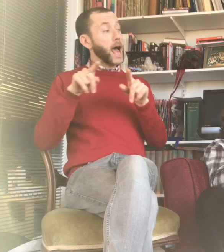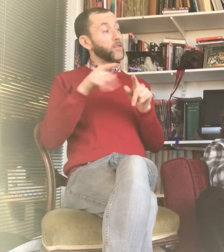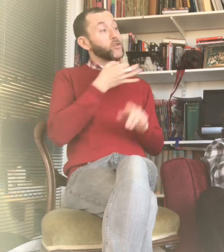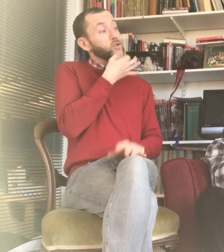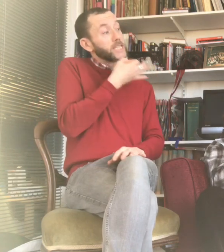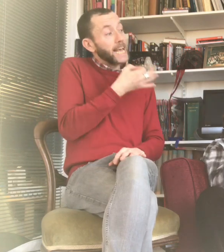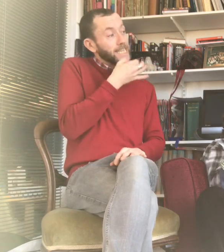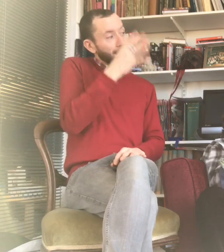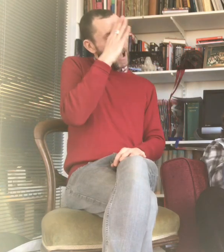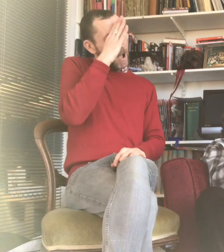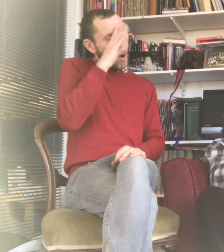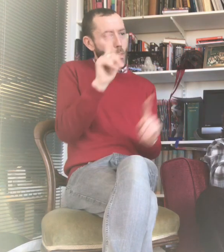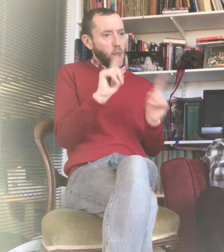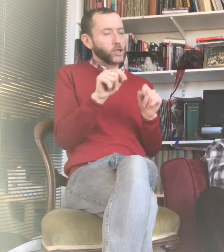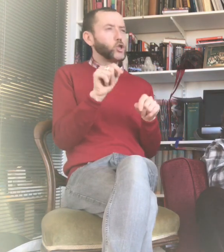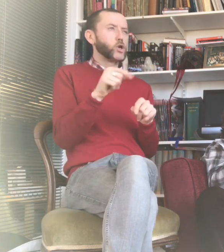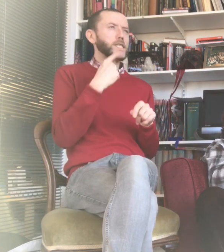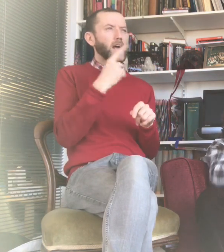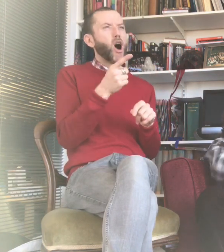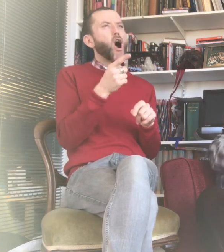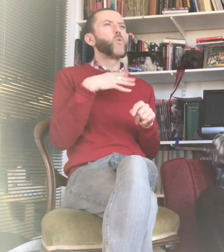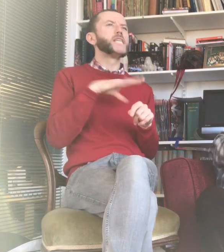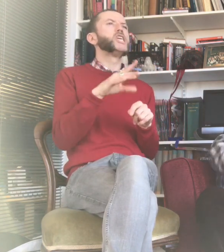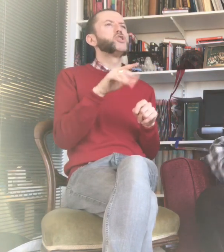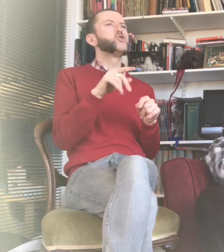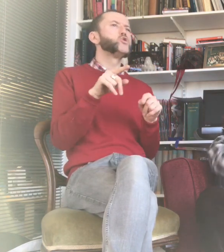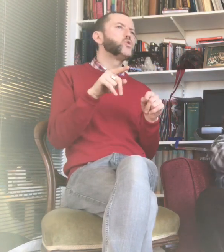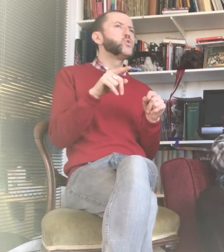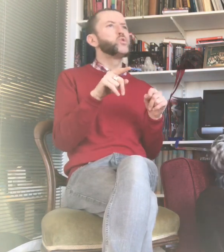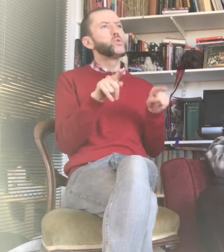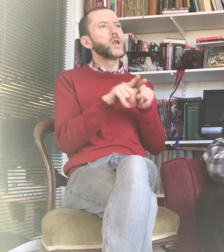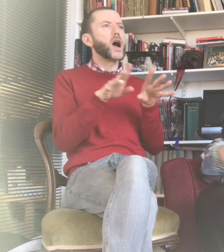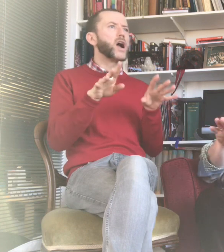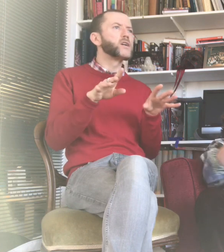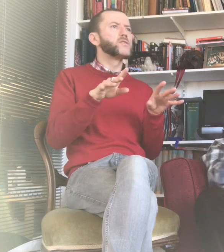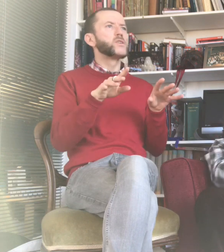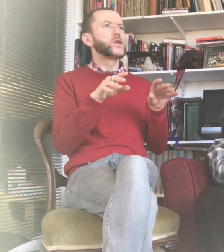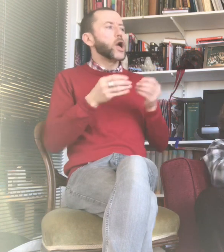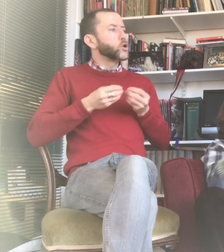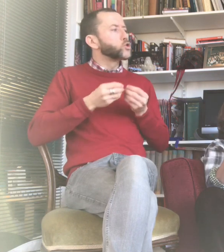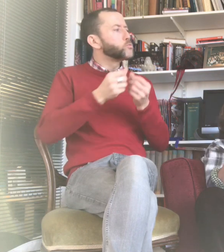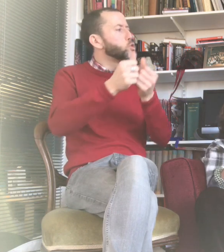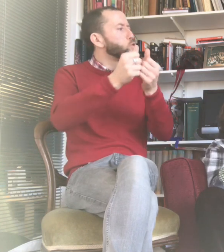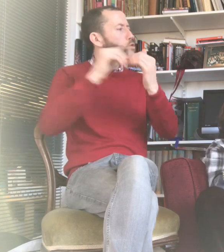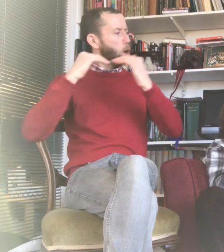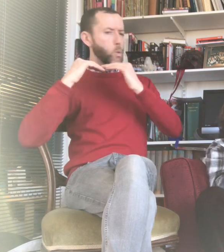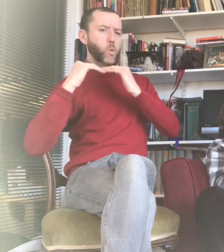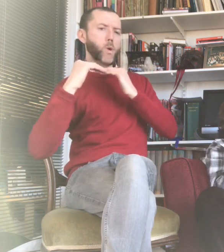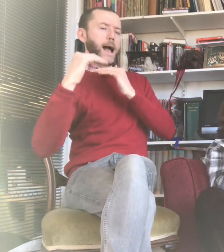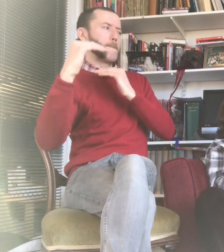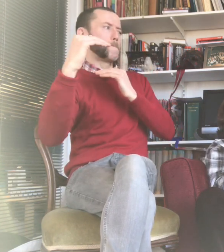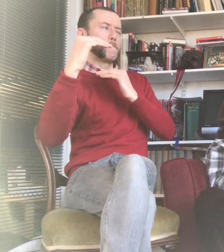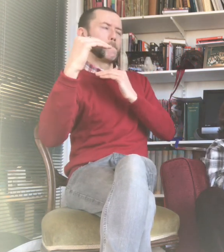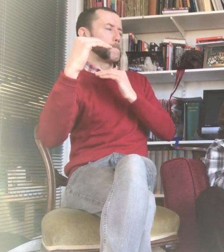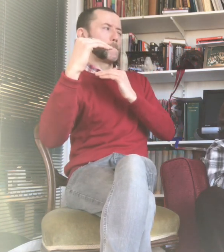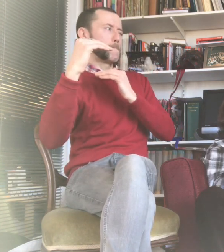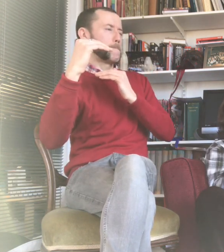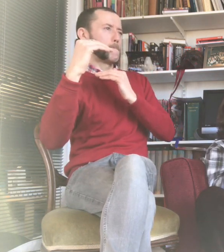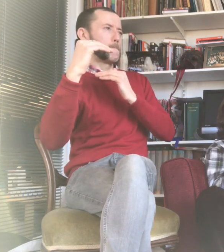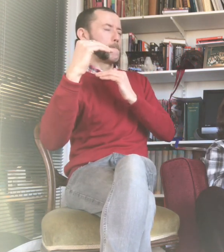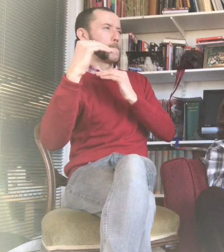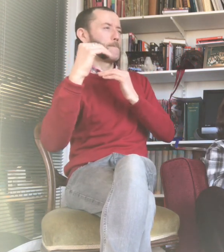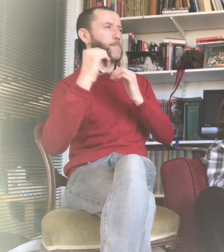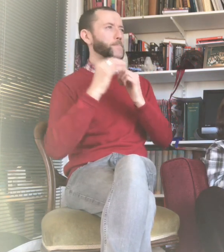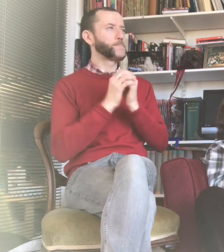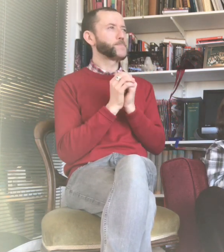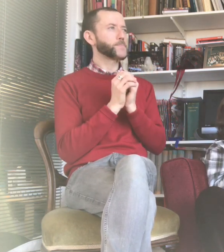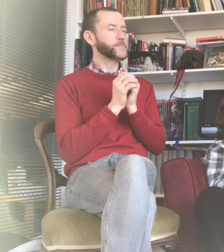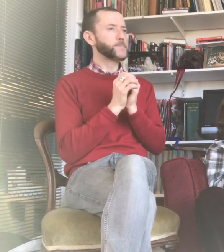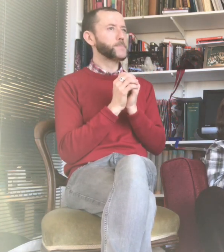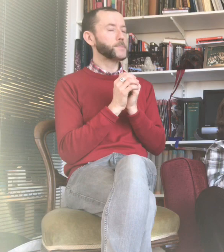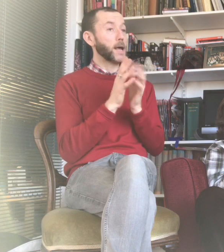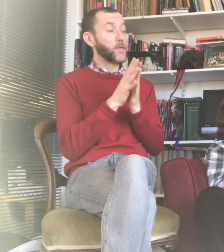"Oh well..we need to smooth this out.." and the biggest thing I learned from